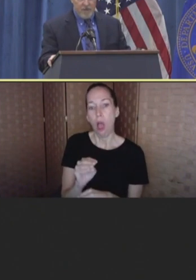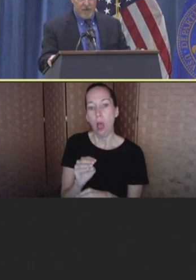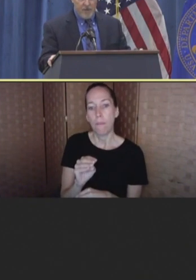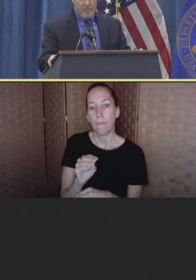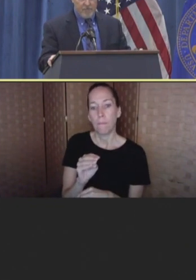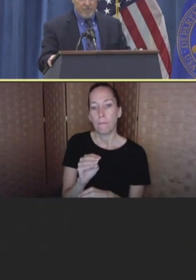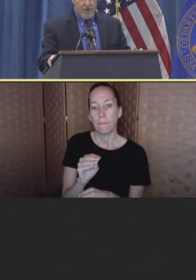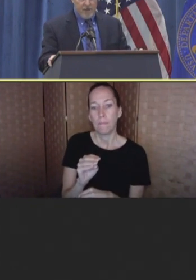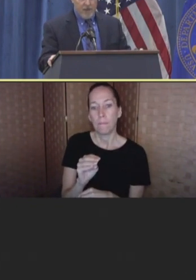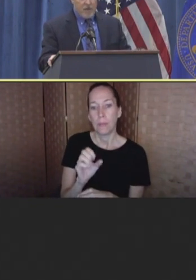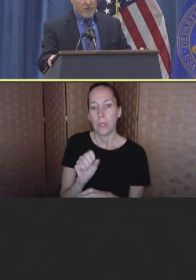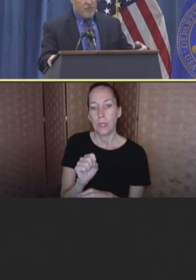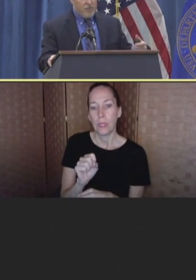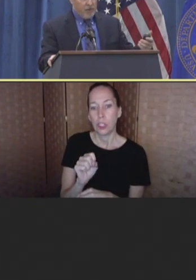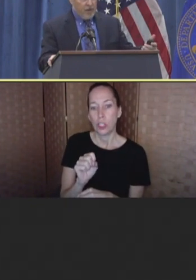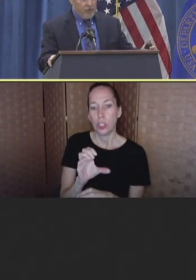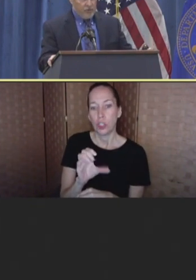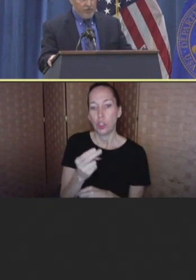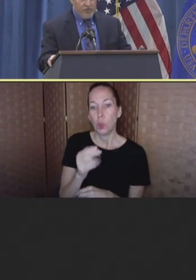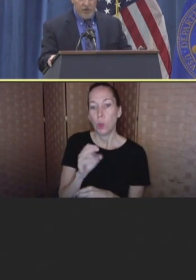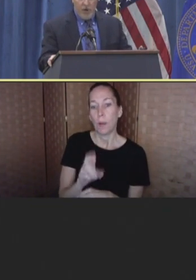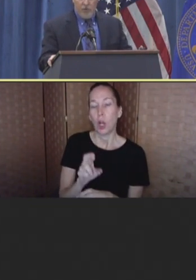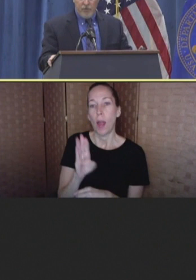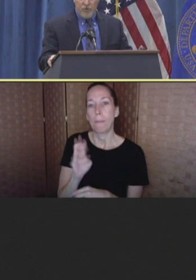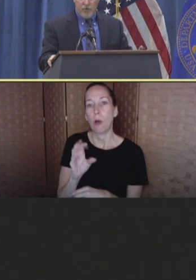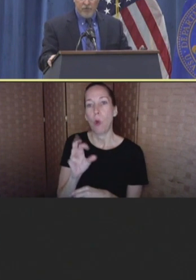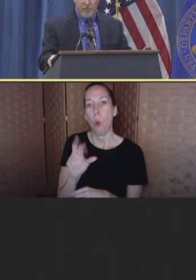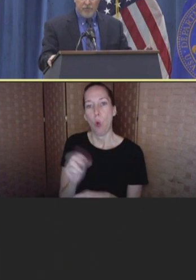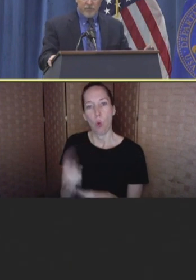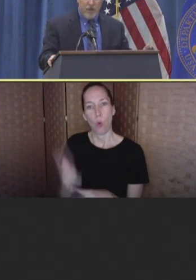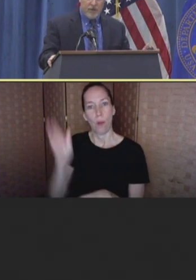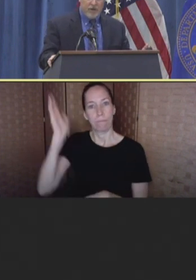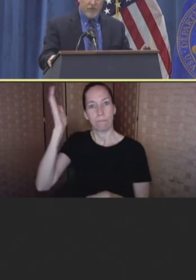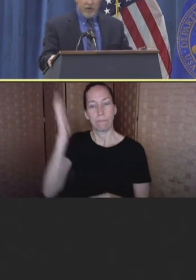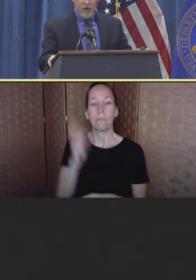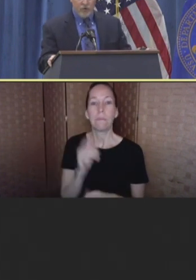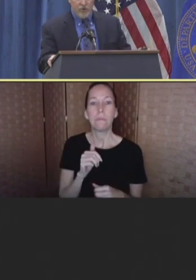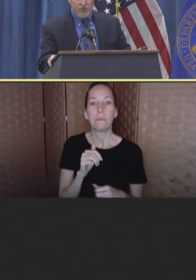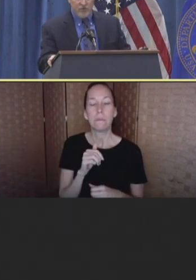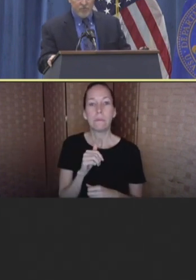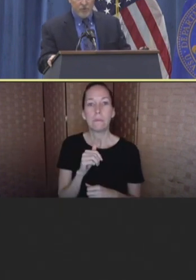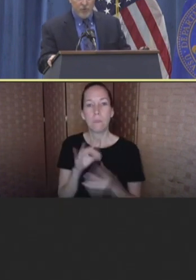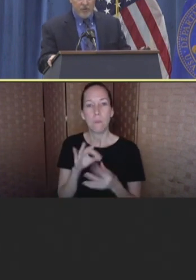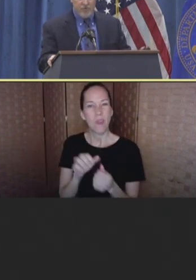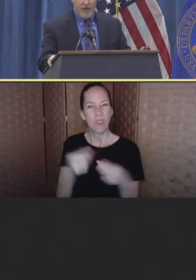It began with an overview of the slightly different characteristics between the vaccine